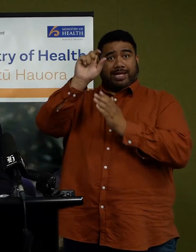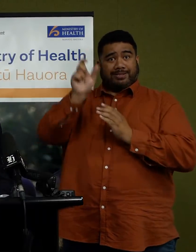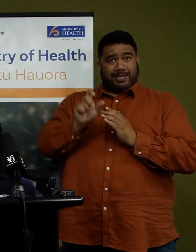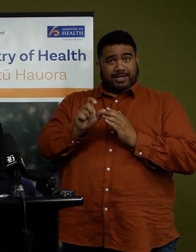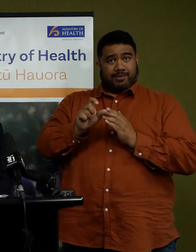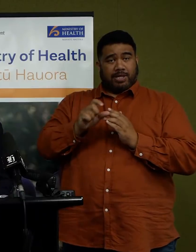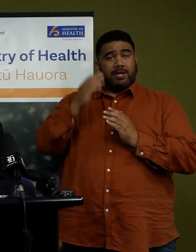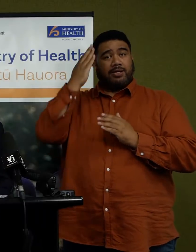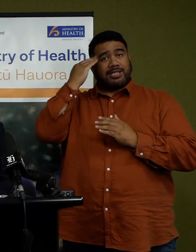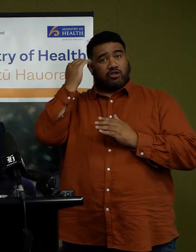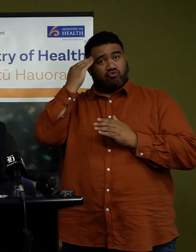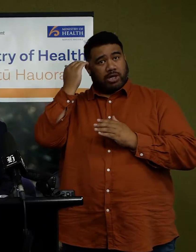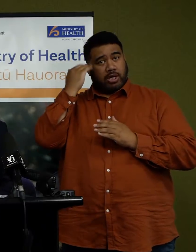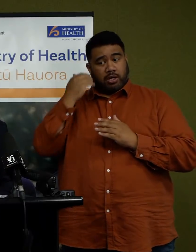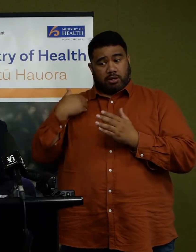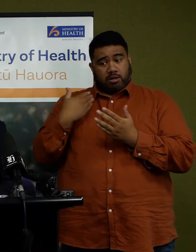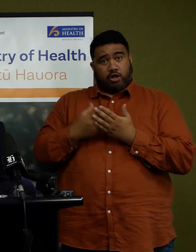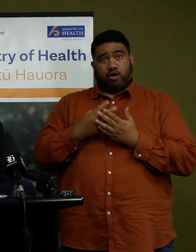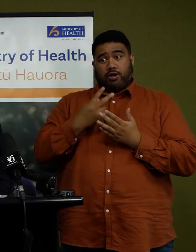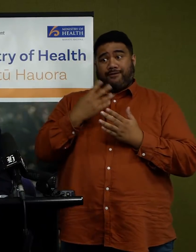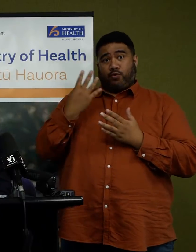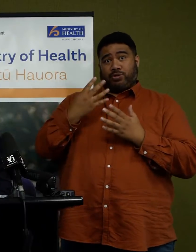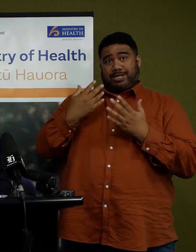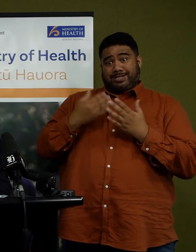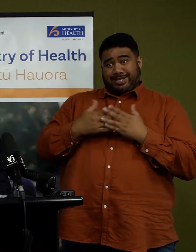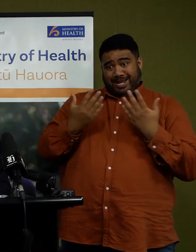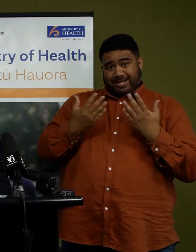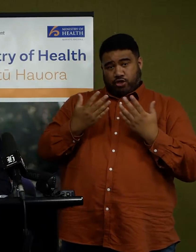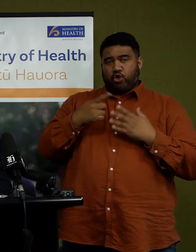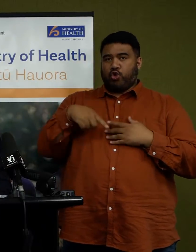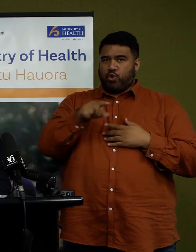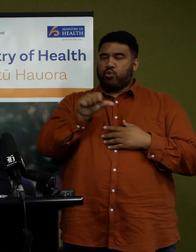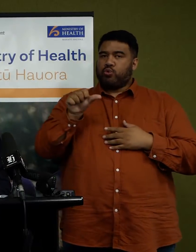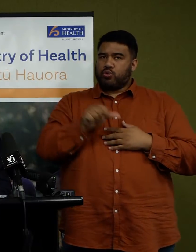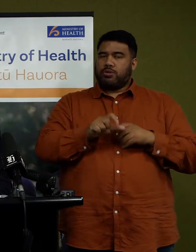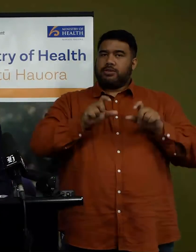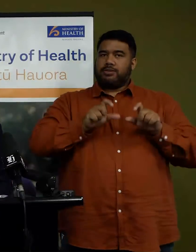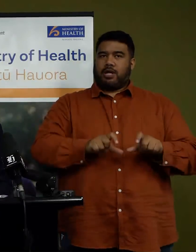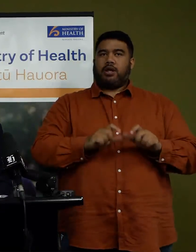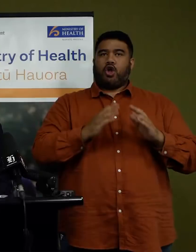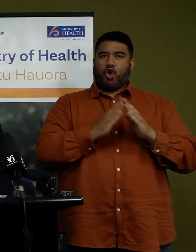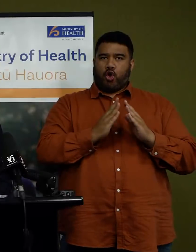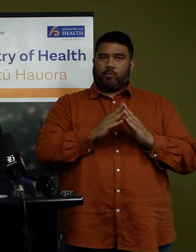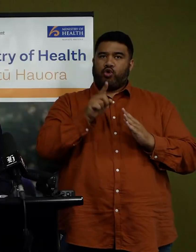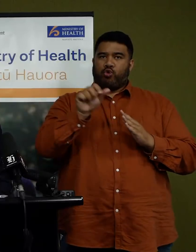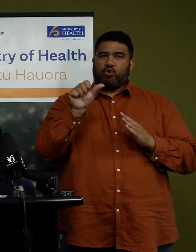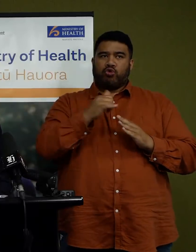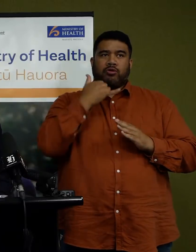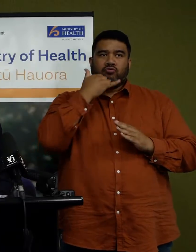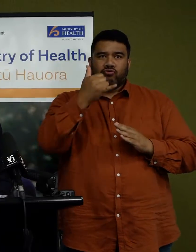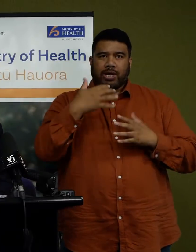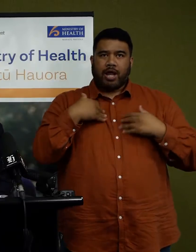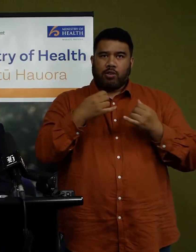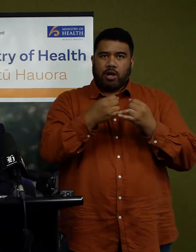in the last 14 days, they should be in self-isolation and registered with Healthline. Thank you very much.